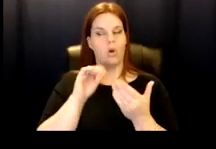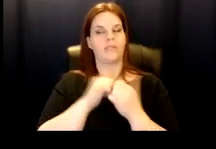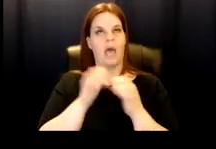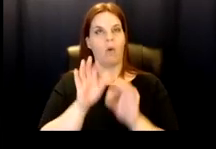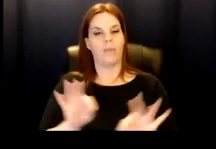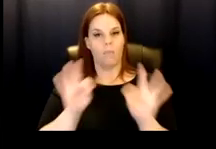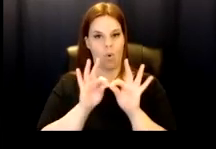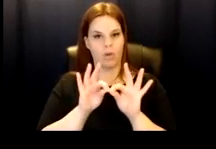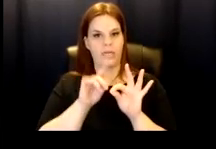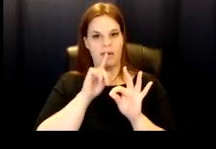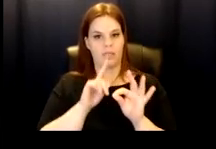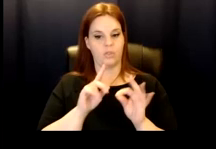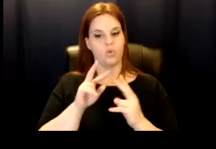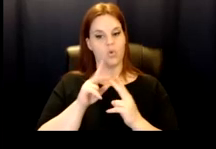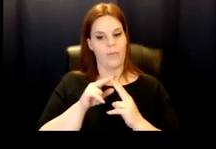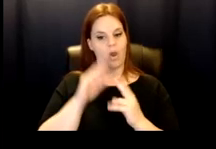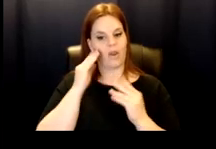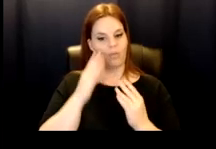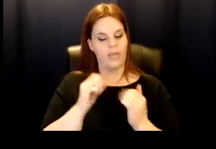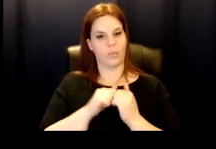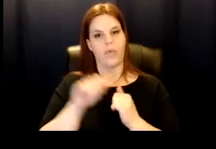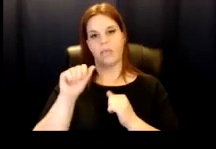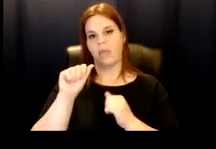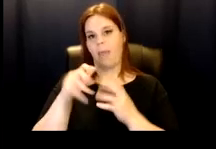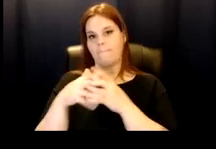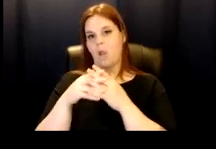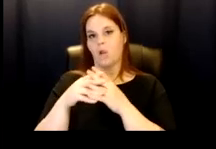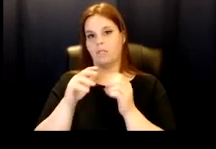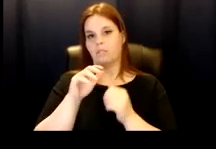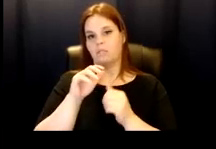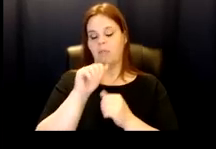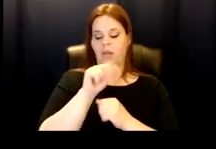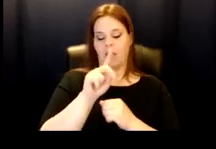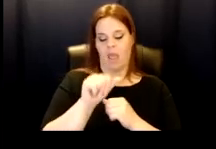about the Americans with Disabilities Act with information about the Individuals with